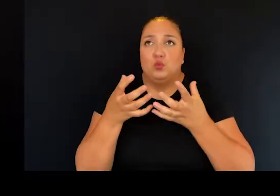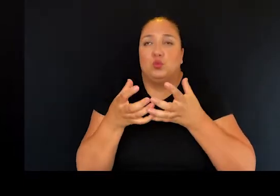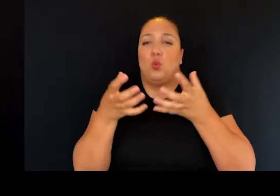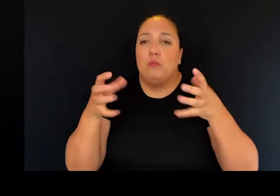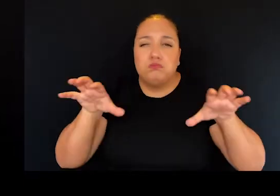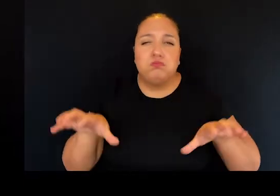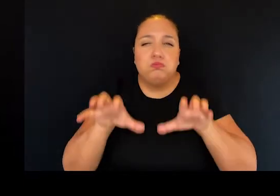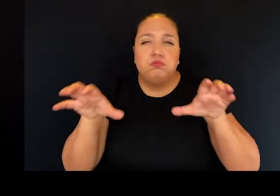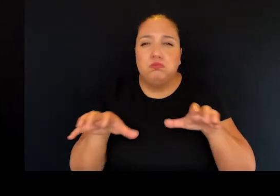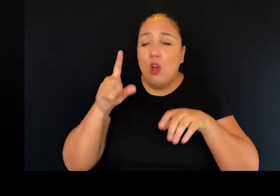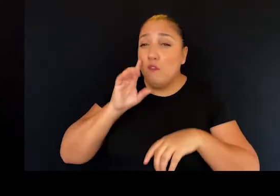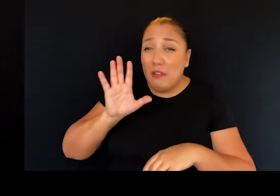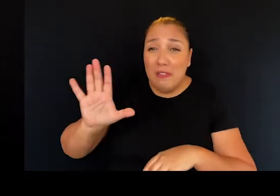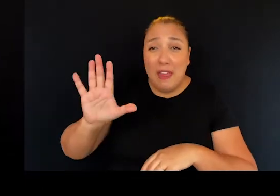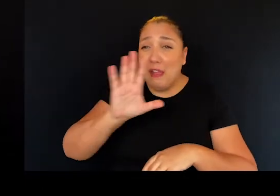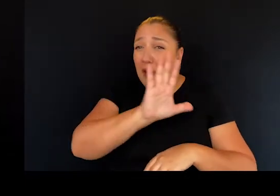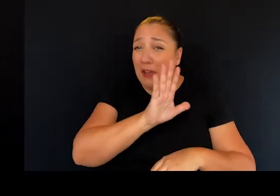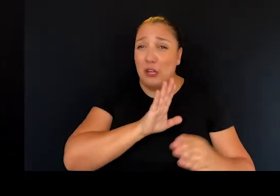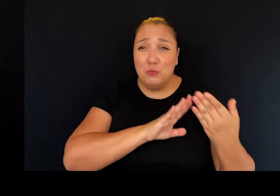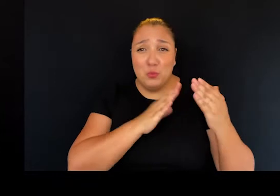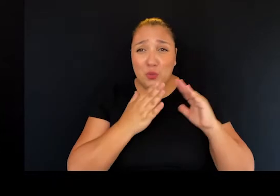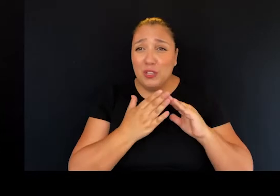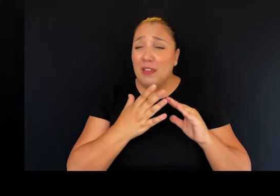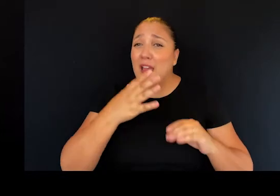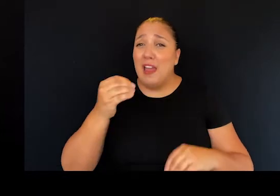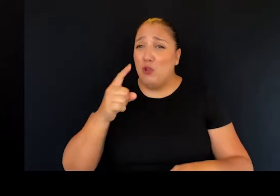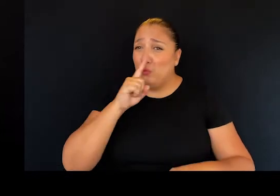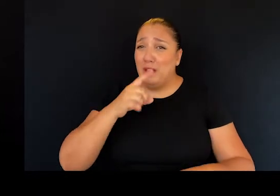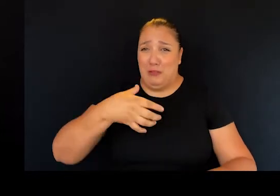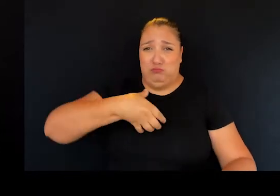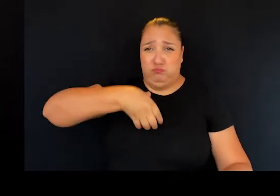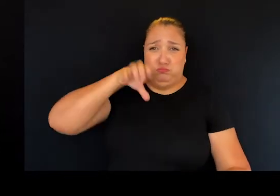but I think of the empowerment of women and young girls everywhere